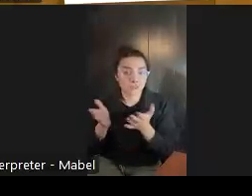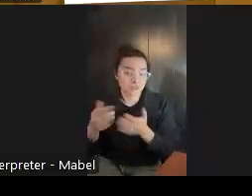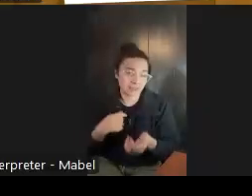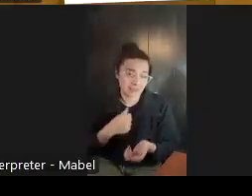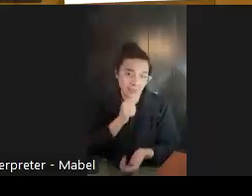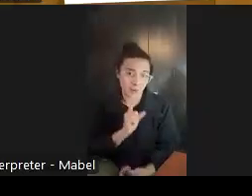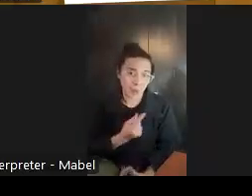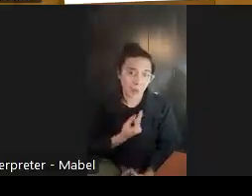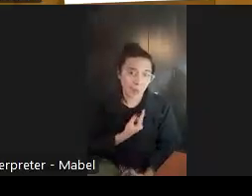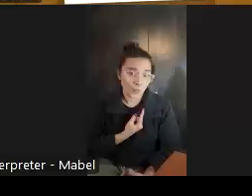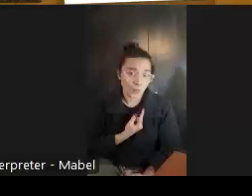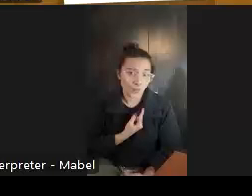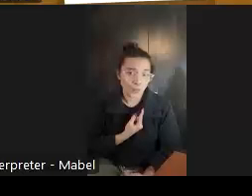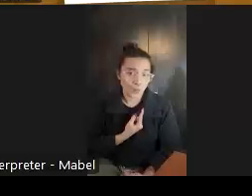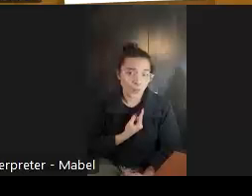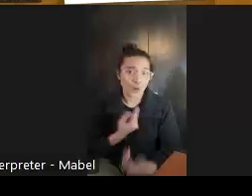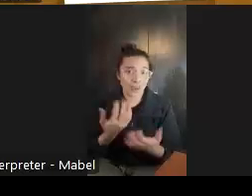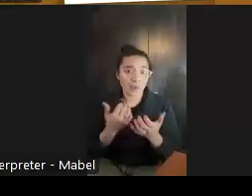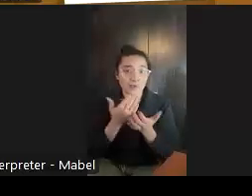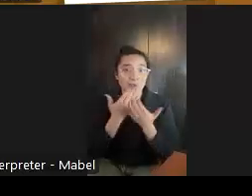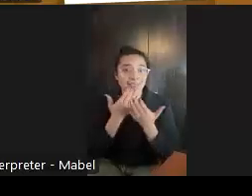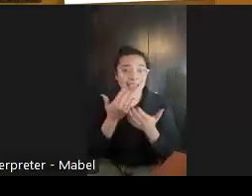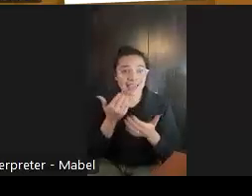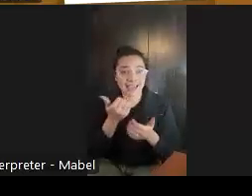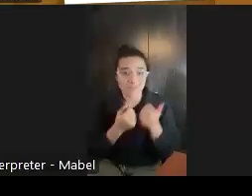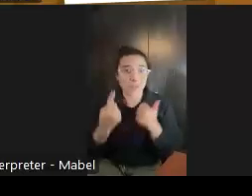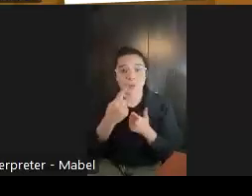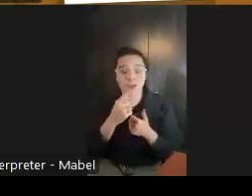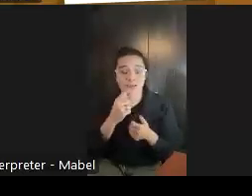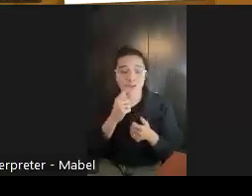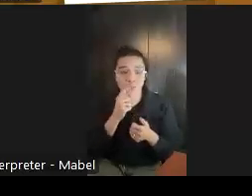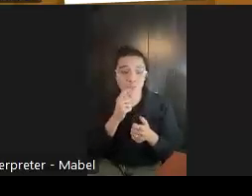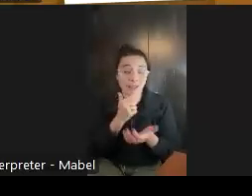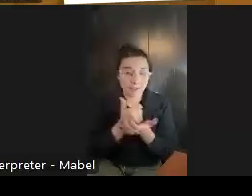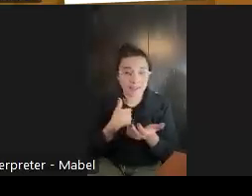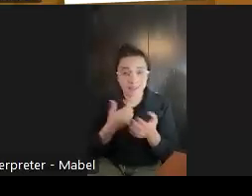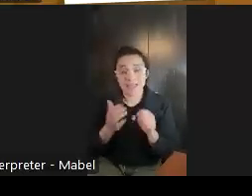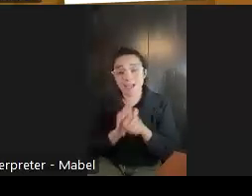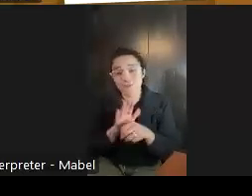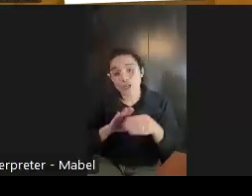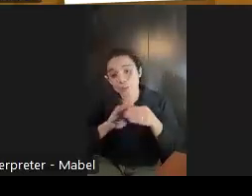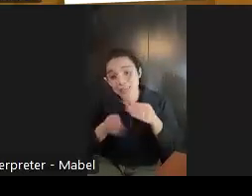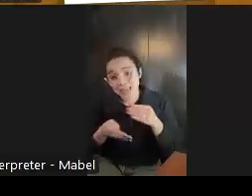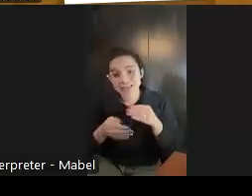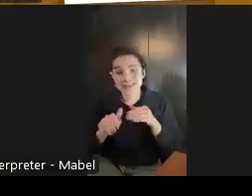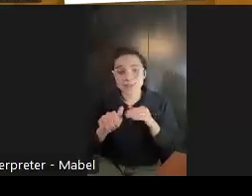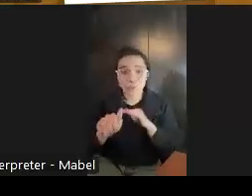to thank everyone who helps me uh by covering weekends after hours uh and we have a number of